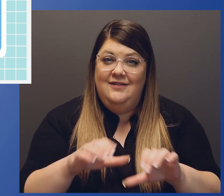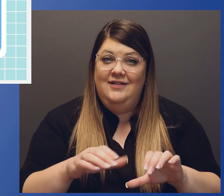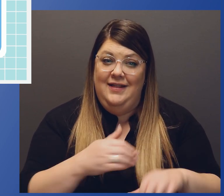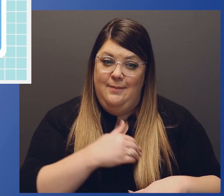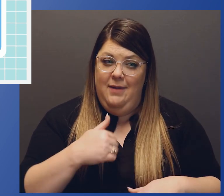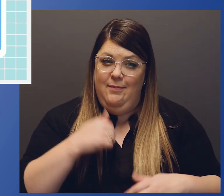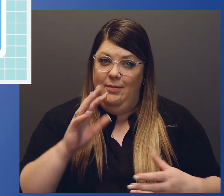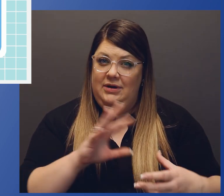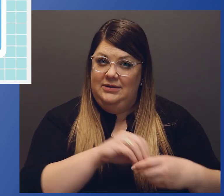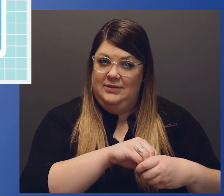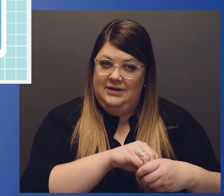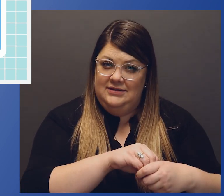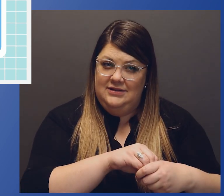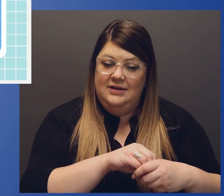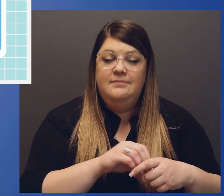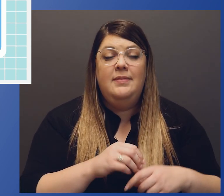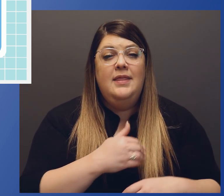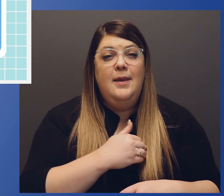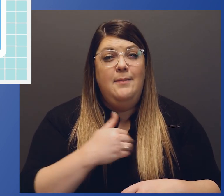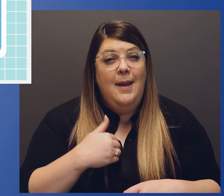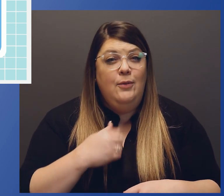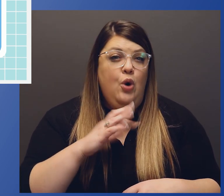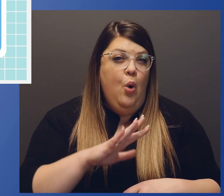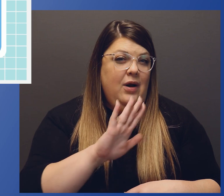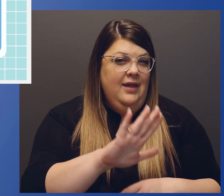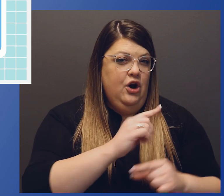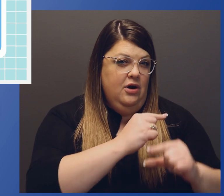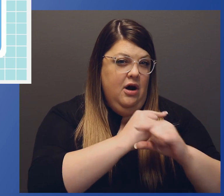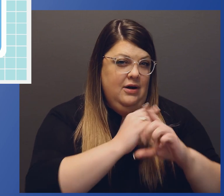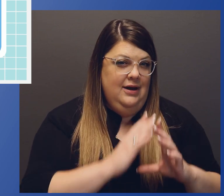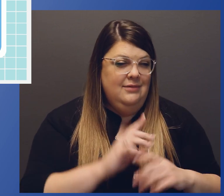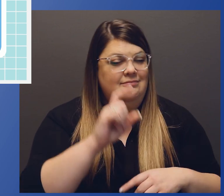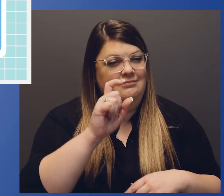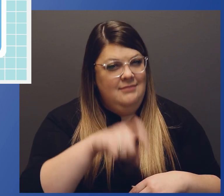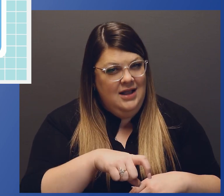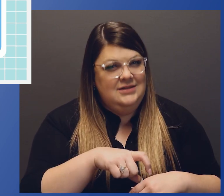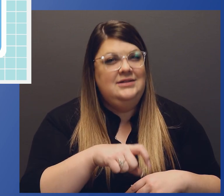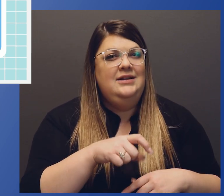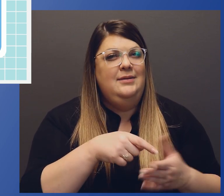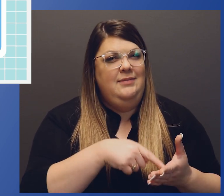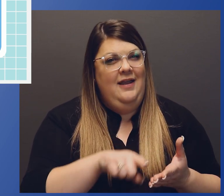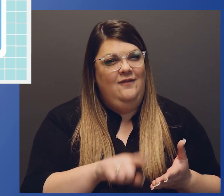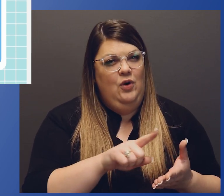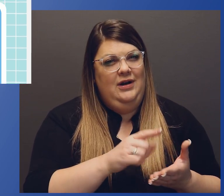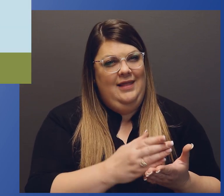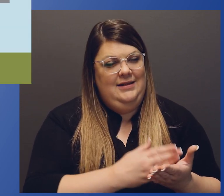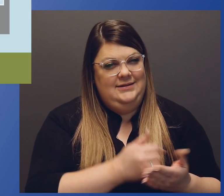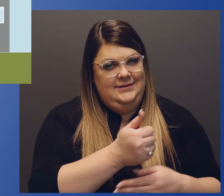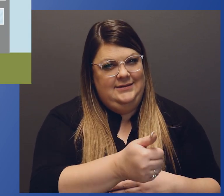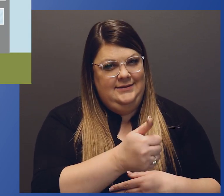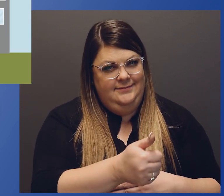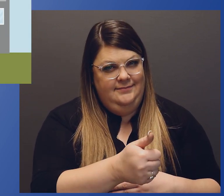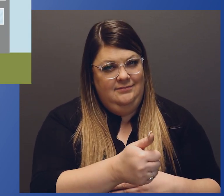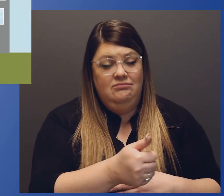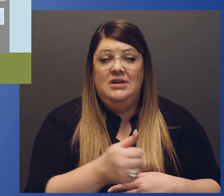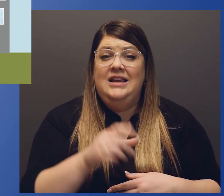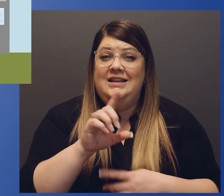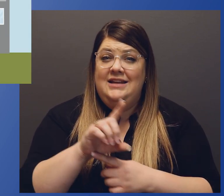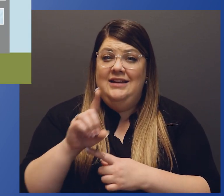would have to pay for the lessons. While the Division understands the importance of these non-covered services, they are an uncovered benefit,